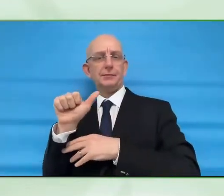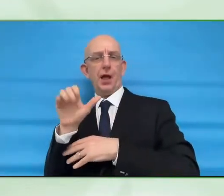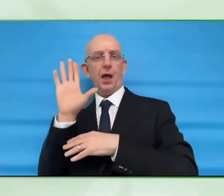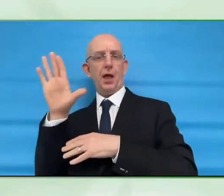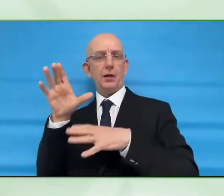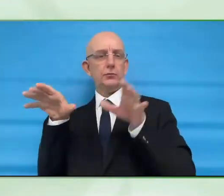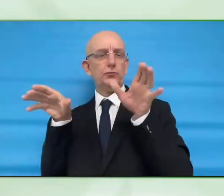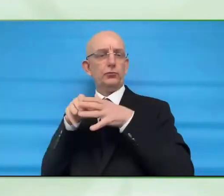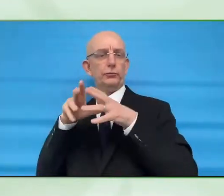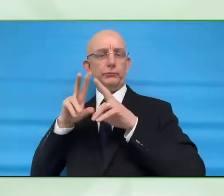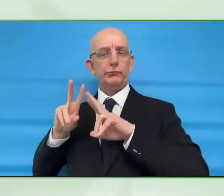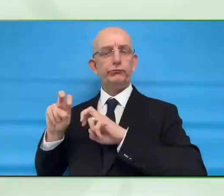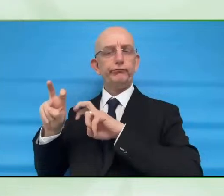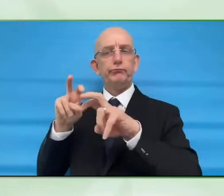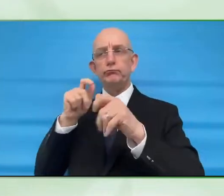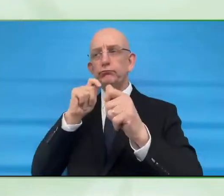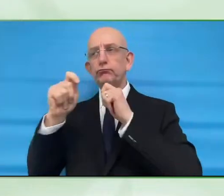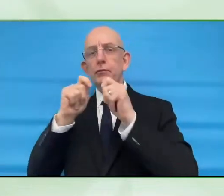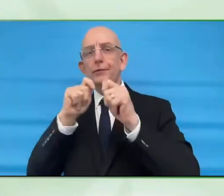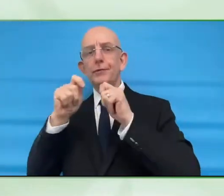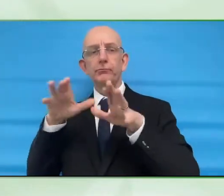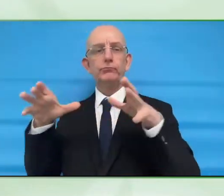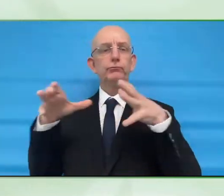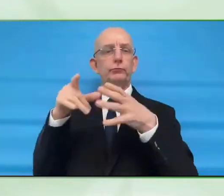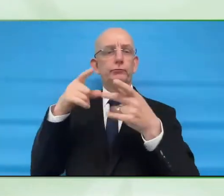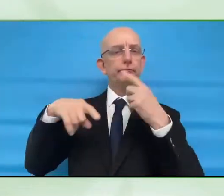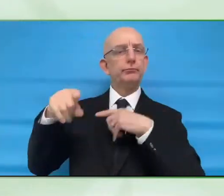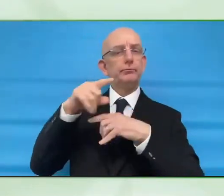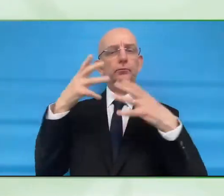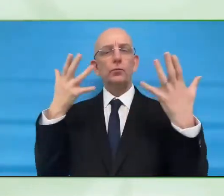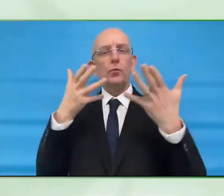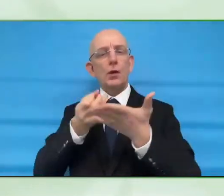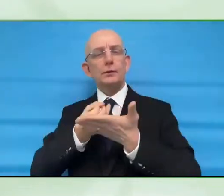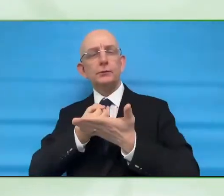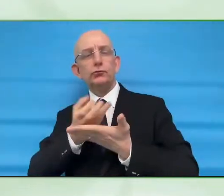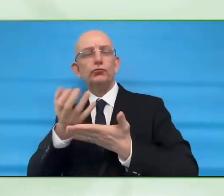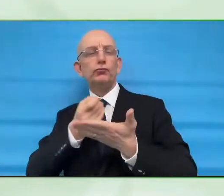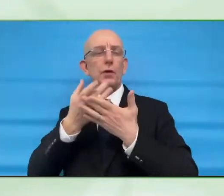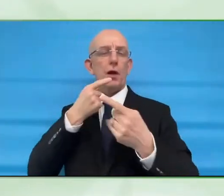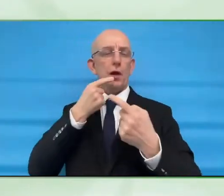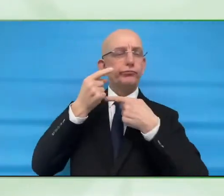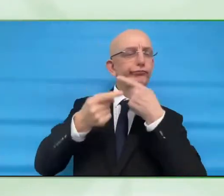to flip the page or to fit to scale.